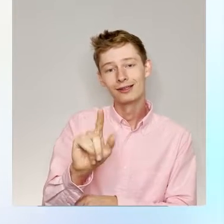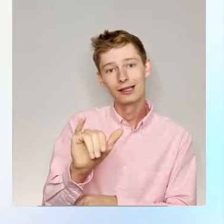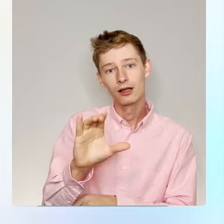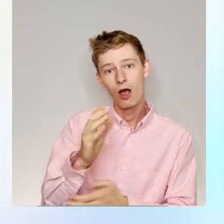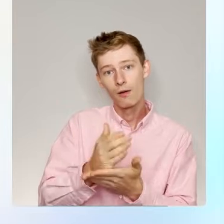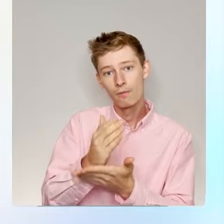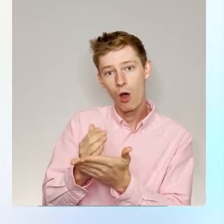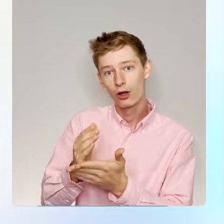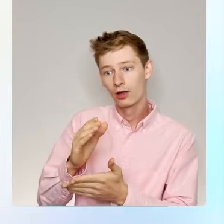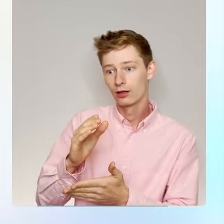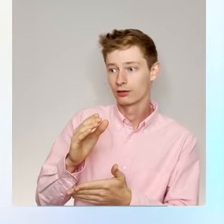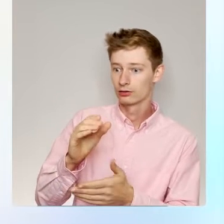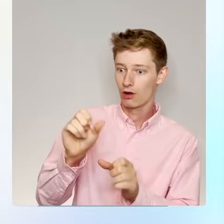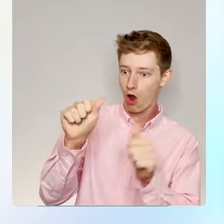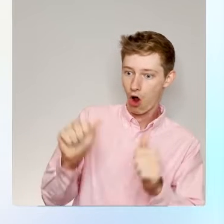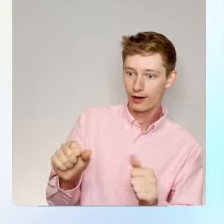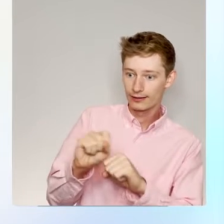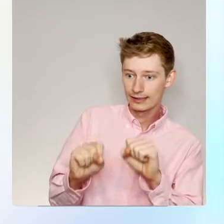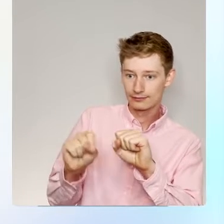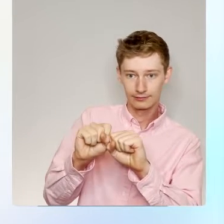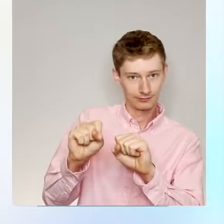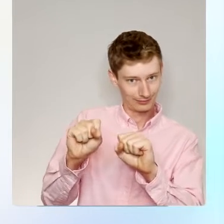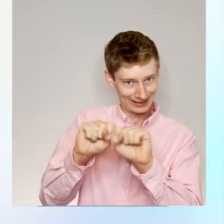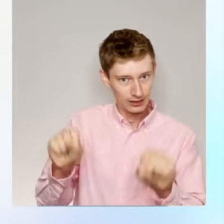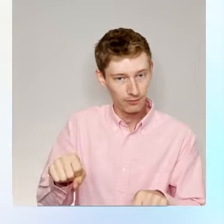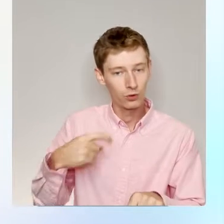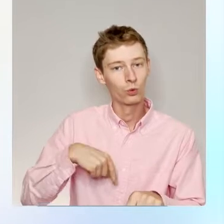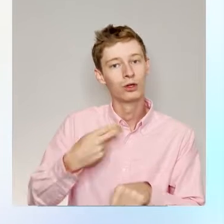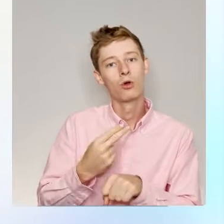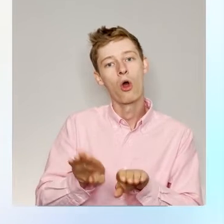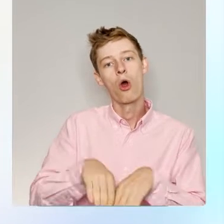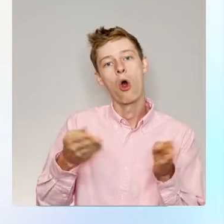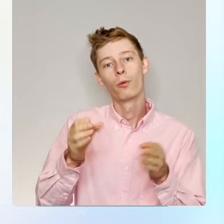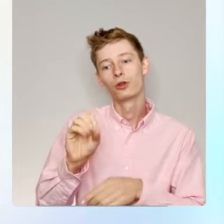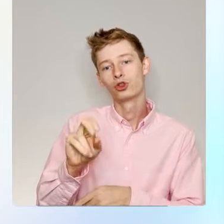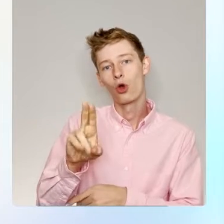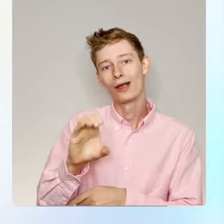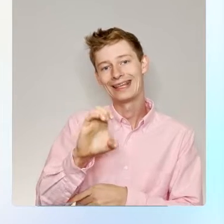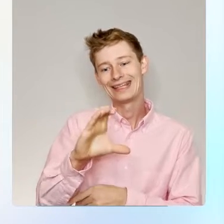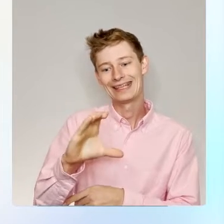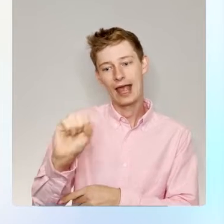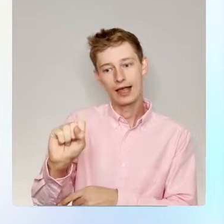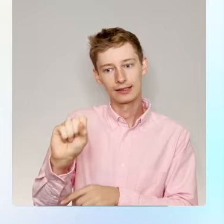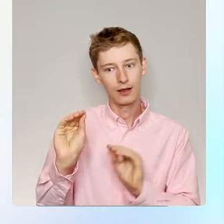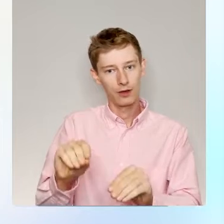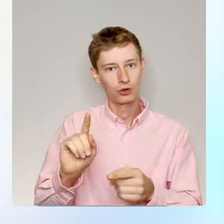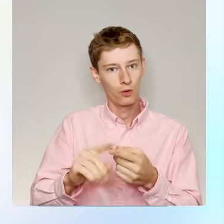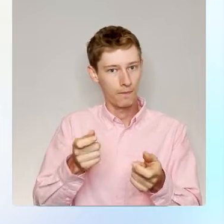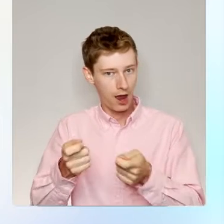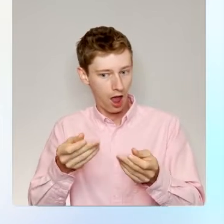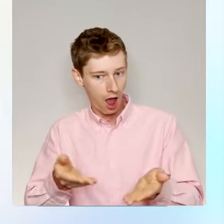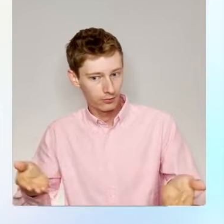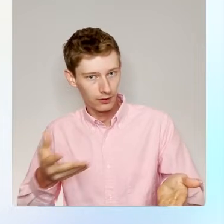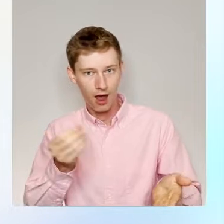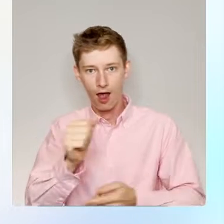to manage our objects and application-specific behavior implementations. To drive our physics and ray casting, we grabbed three-mesh-BVH,